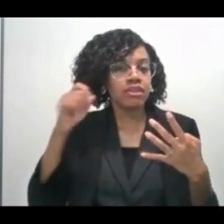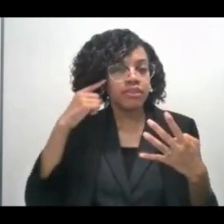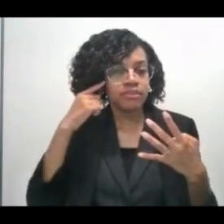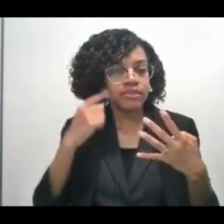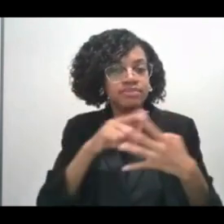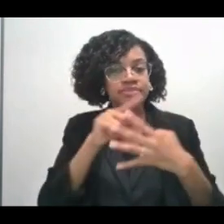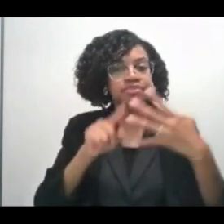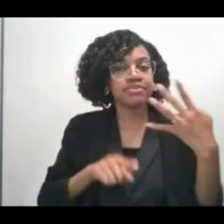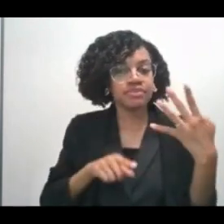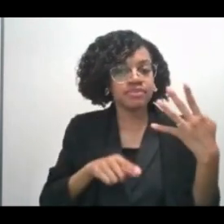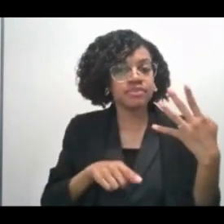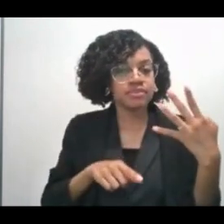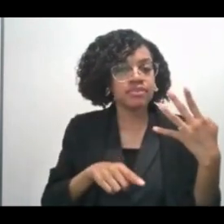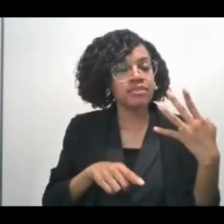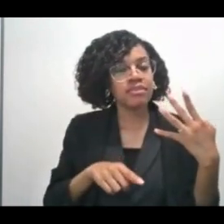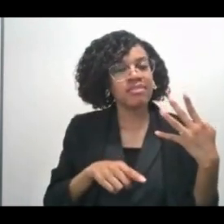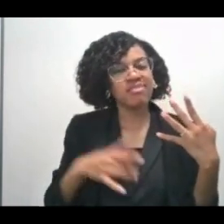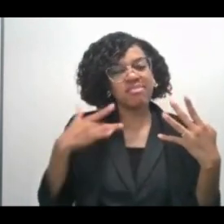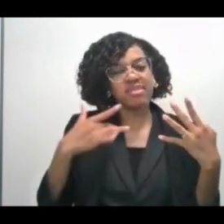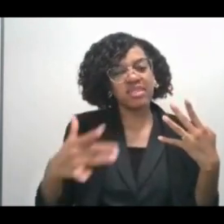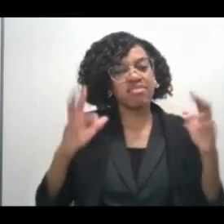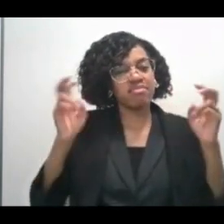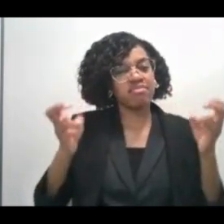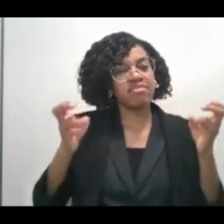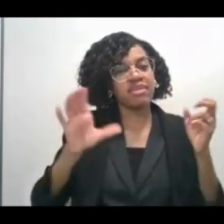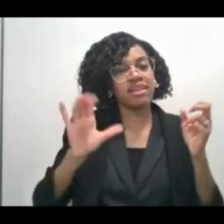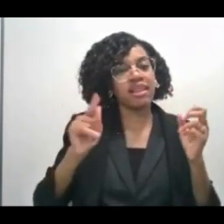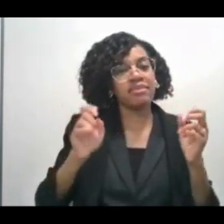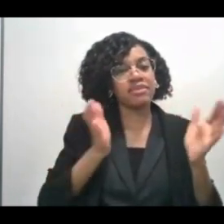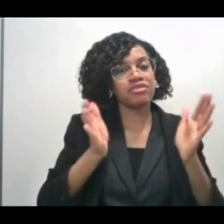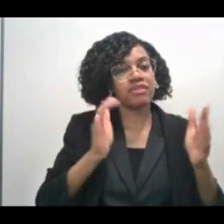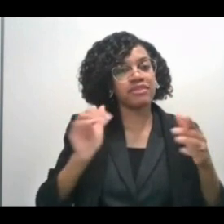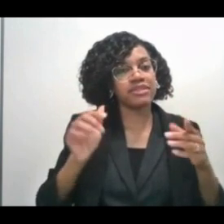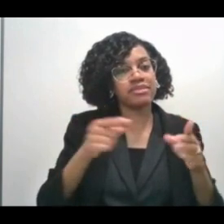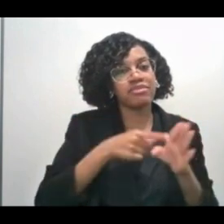soft skills that involve working with people, or some of the hard